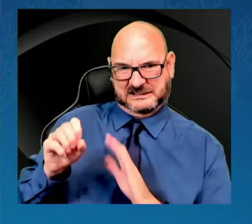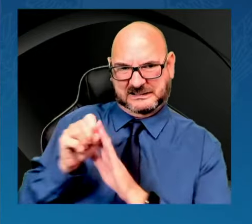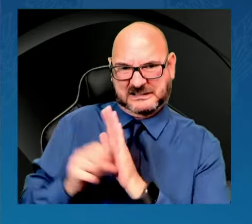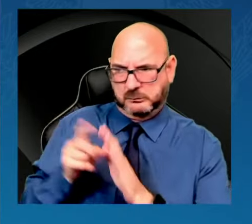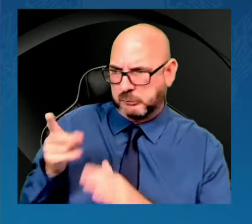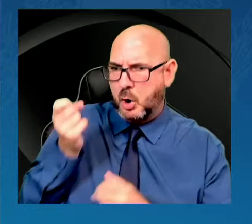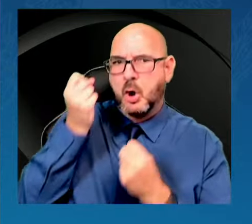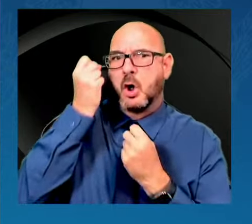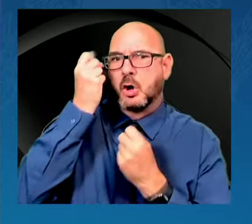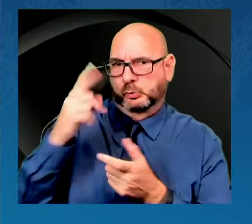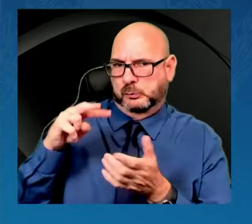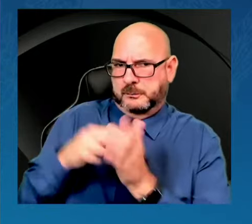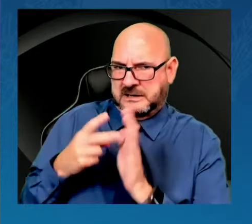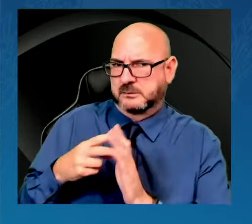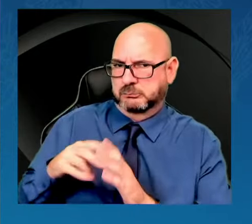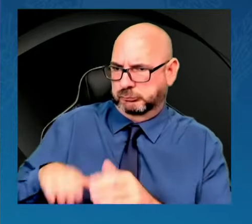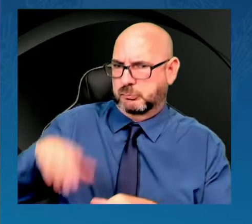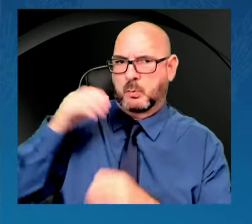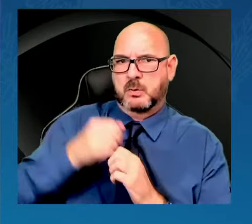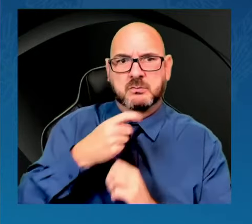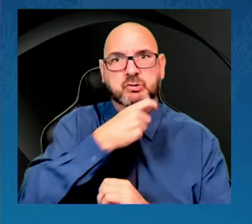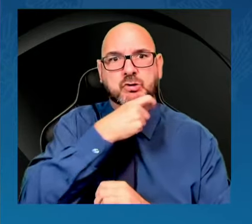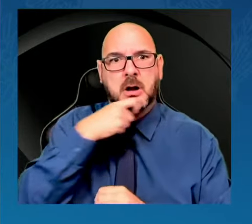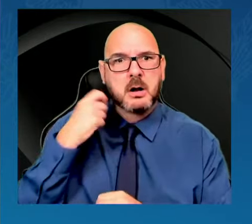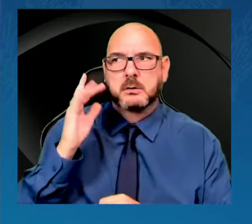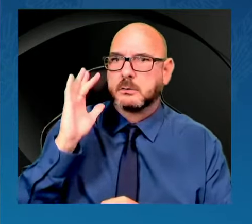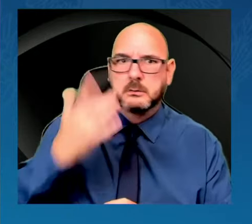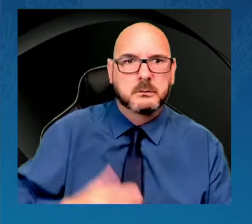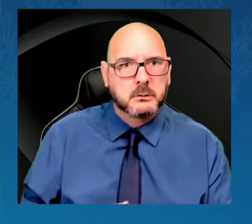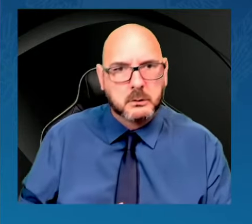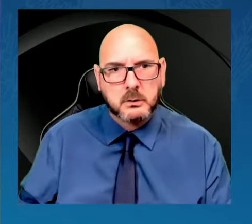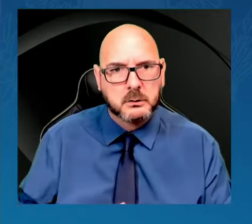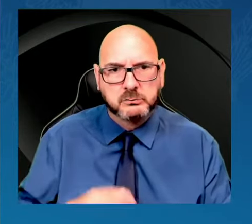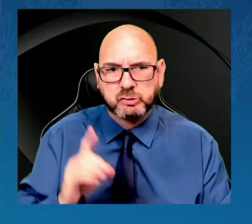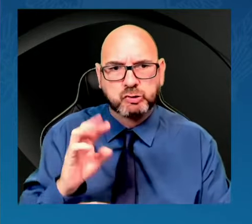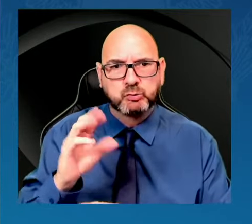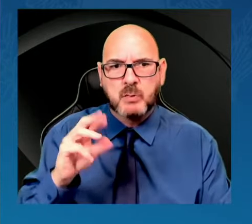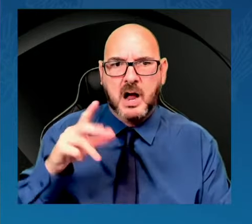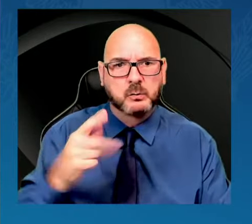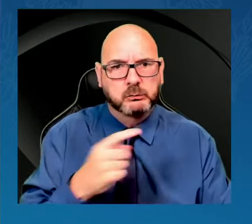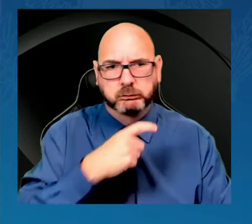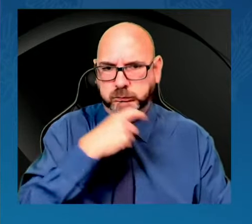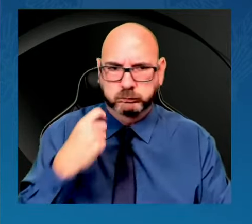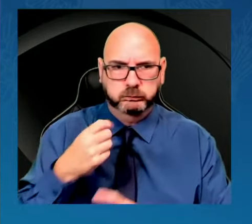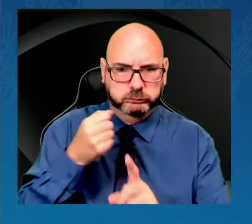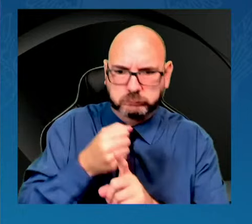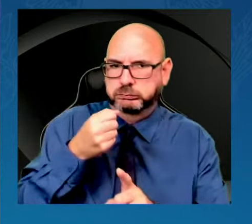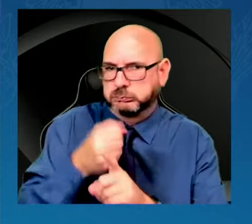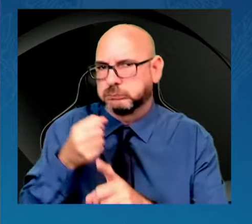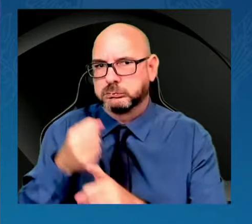I grew up with all this -- all the impacts of what this means. But let me just get back to the point,